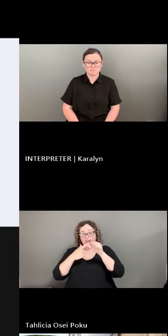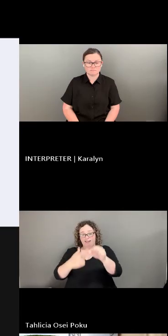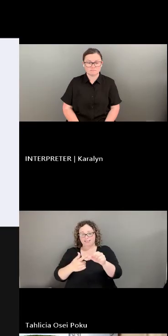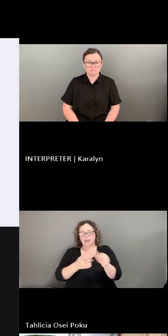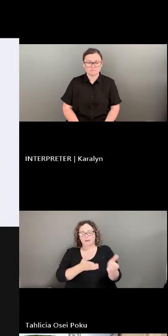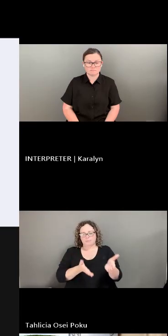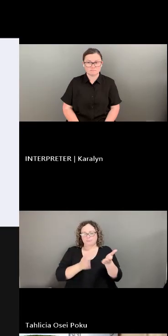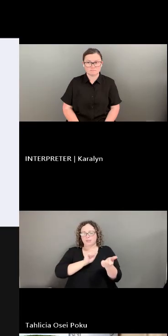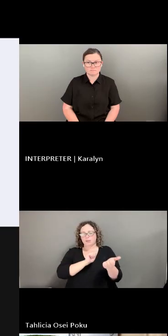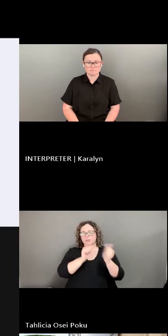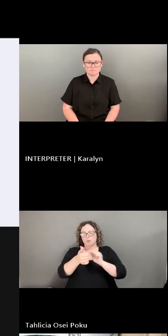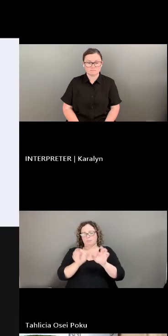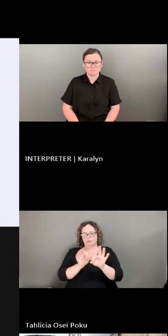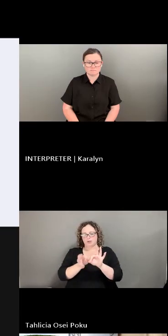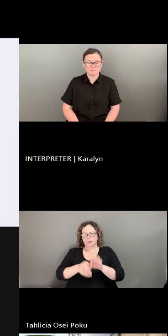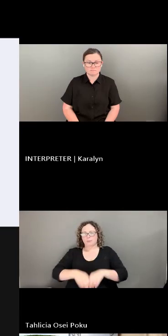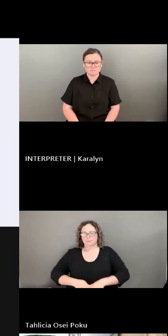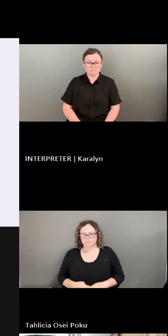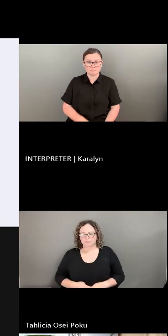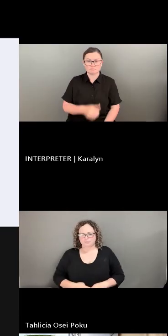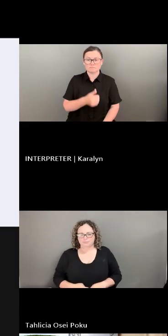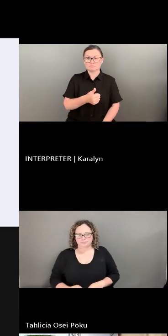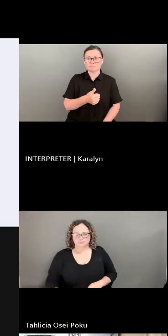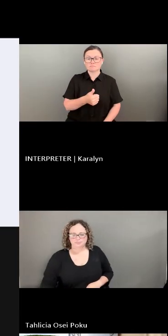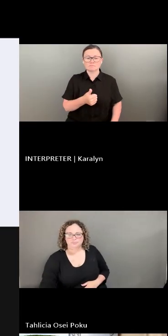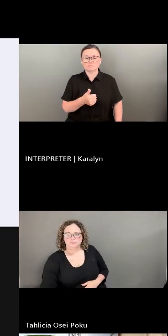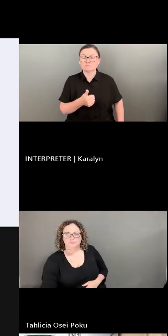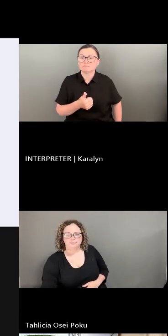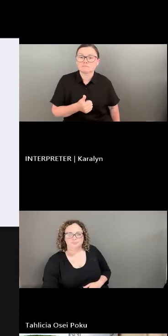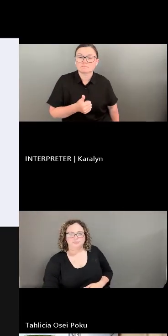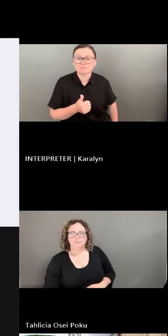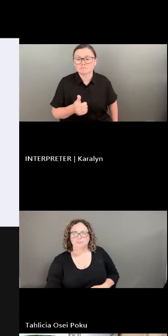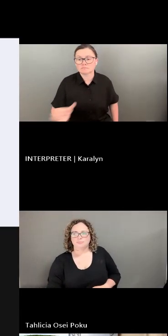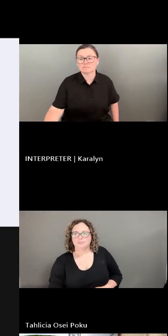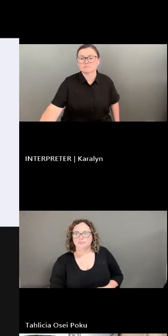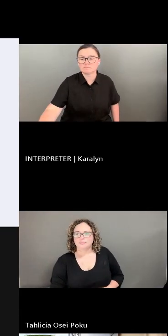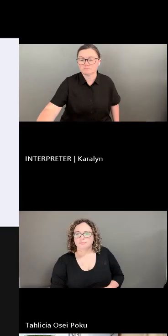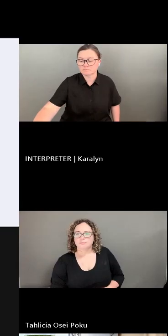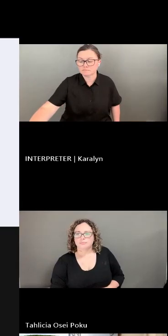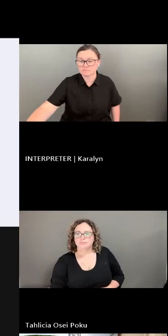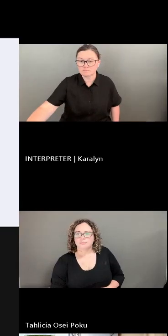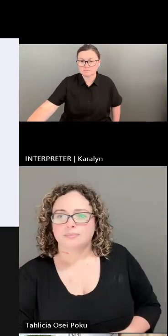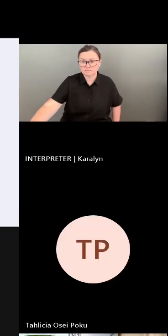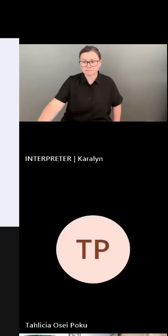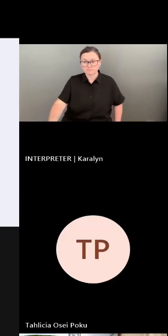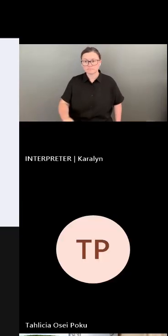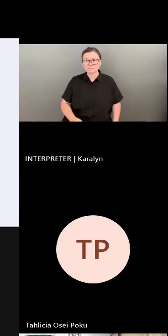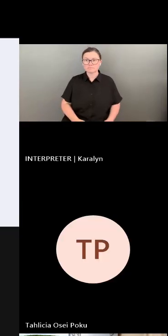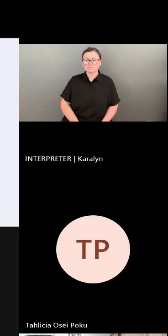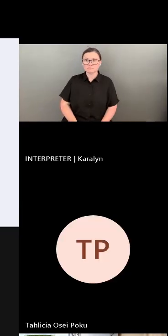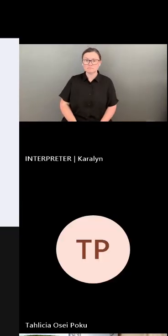Shall we run on to the next one? We are out of time,